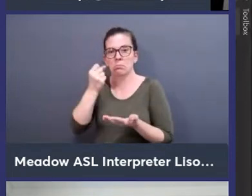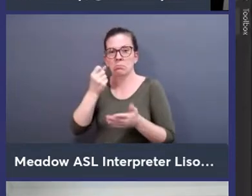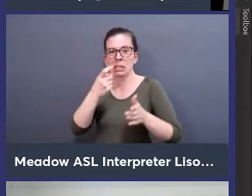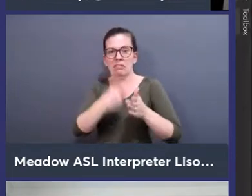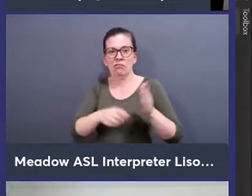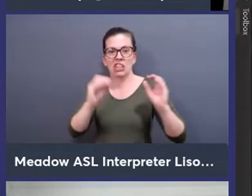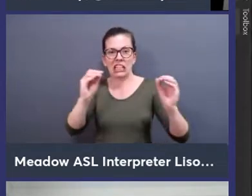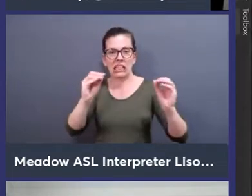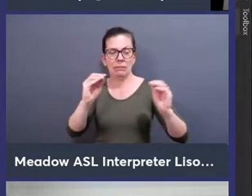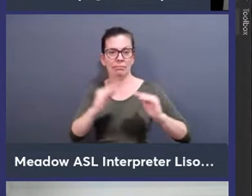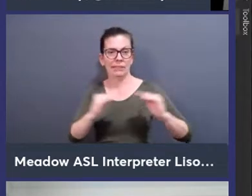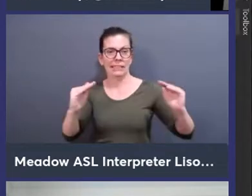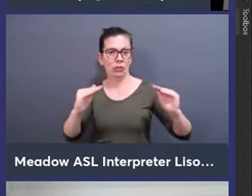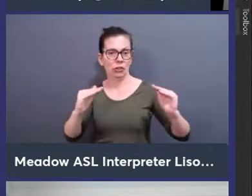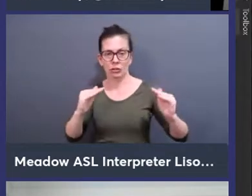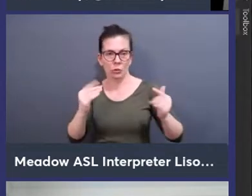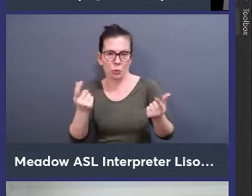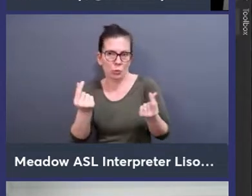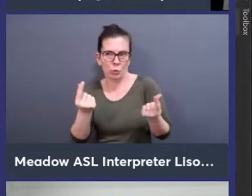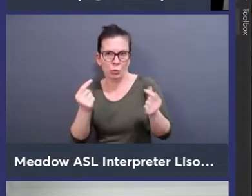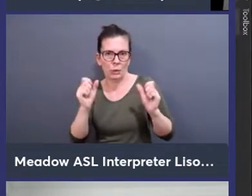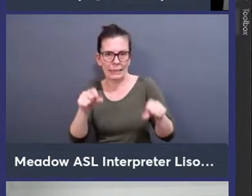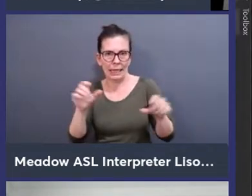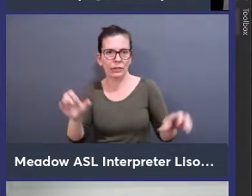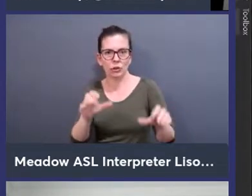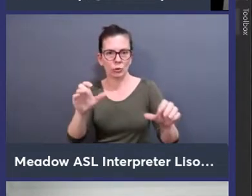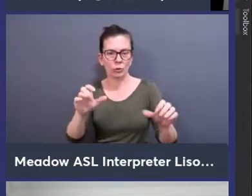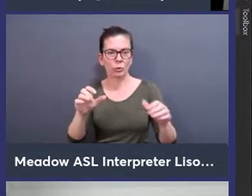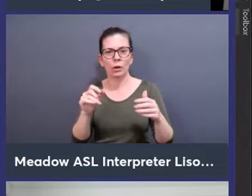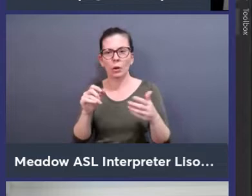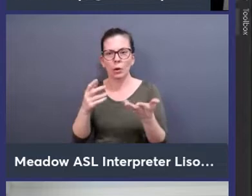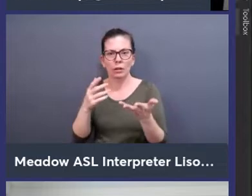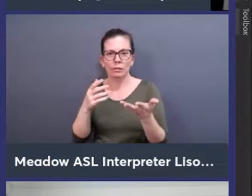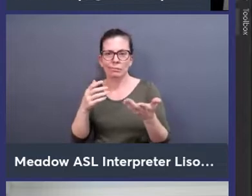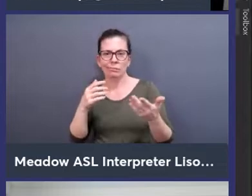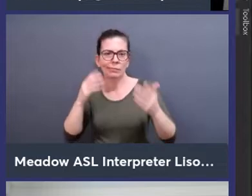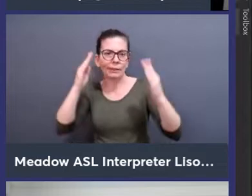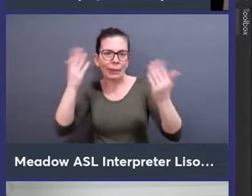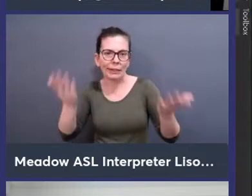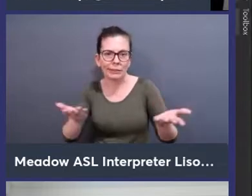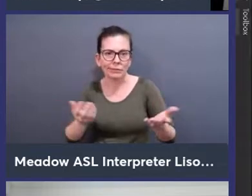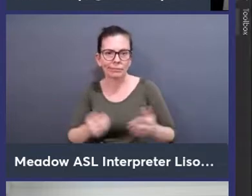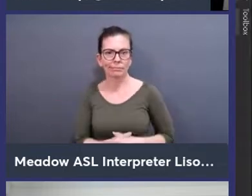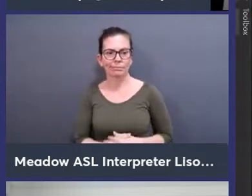to do or like what could they expect? Absolutely.